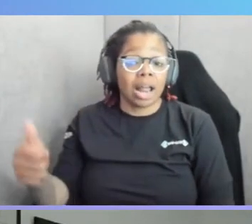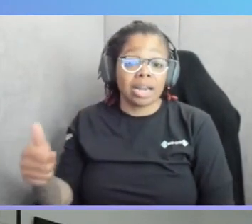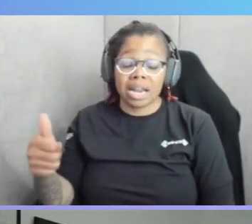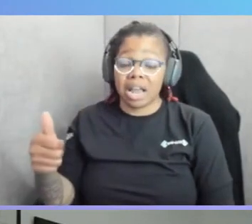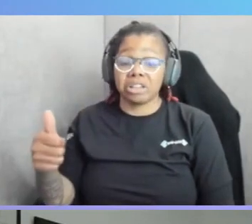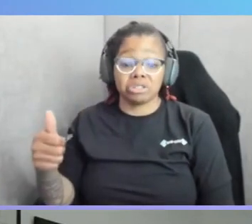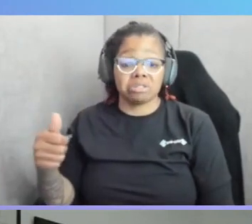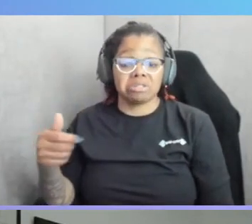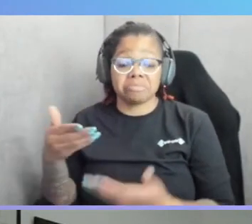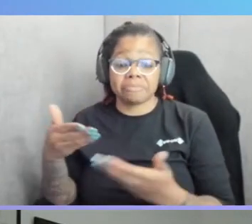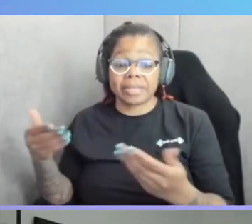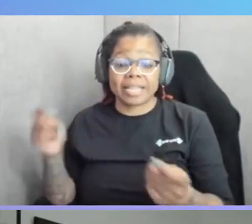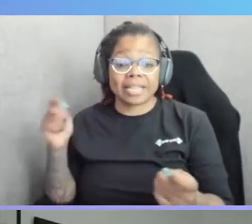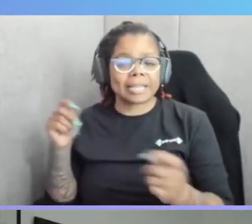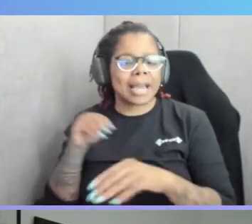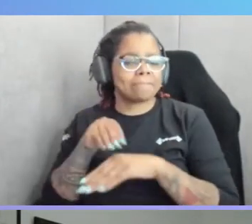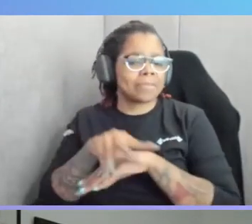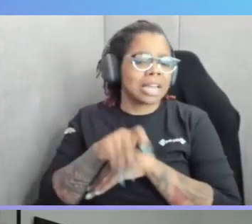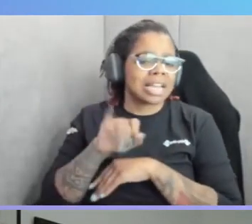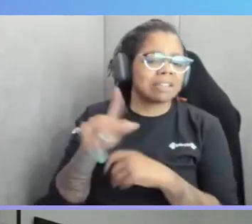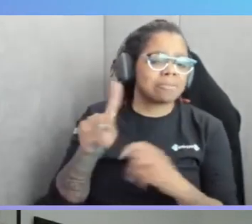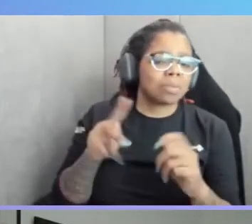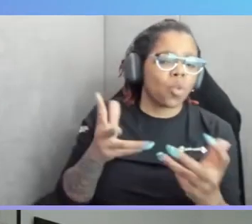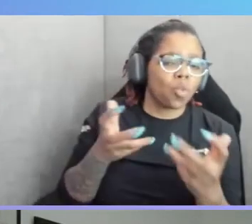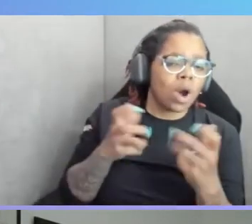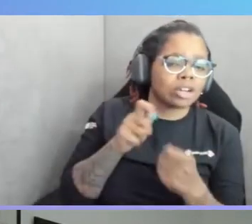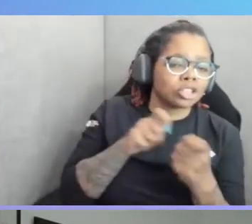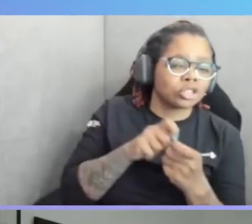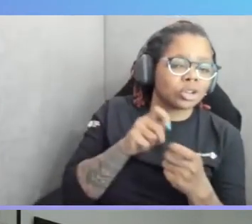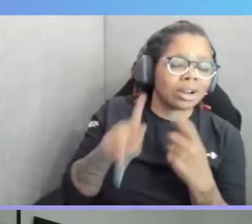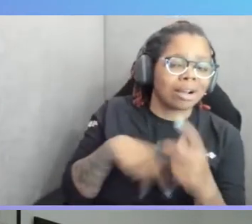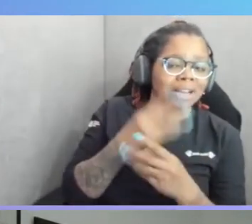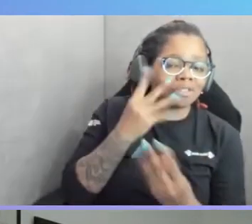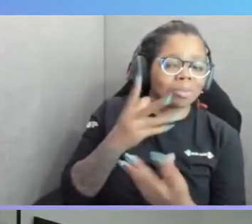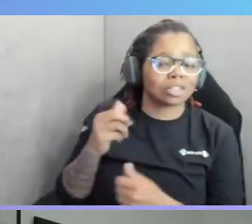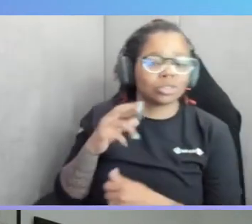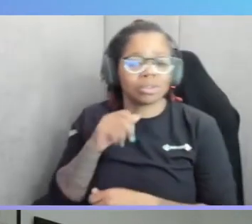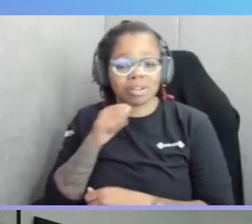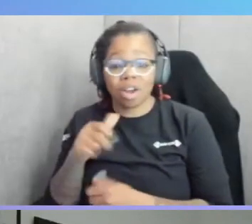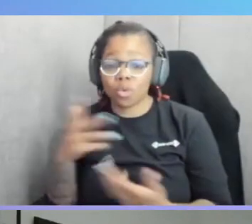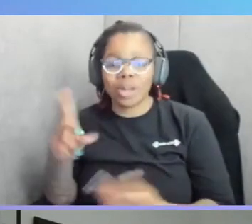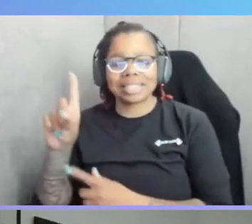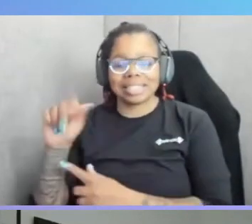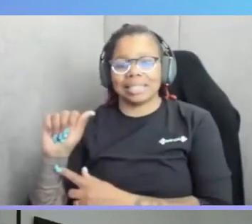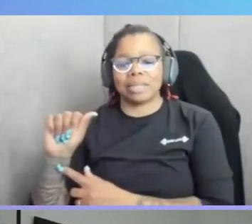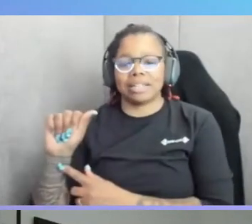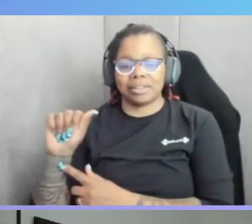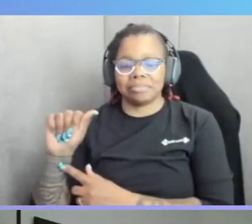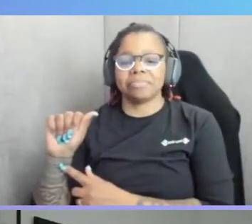to change whether people wanted certain types of information was the disability. And this is something we need to do a lot